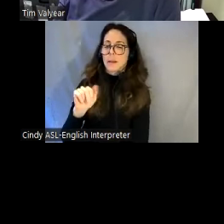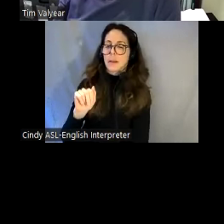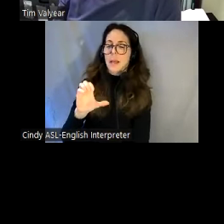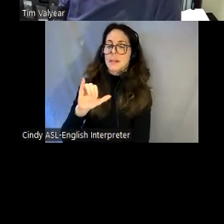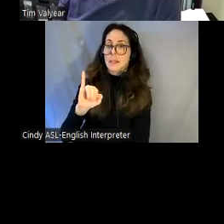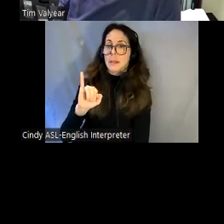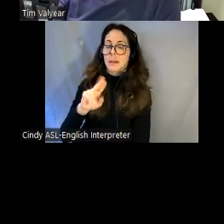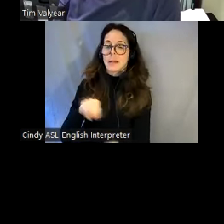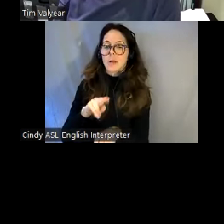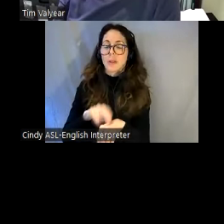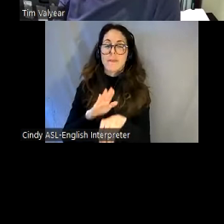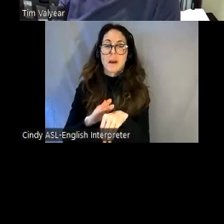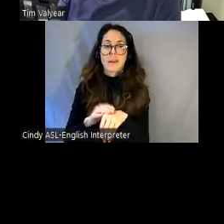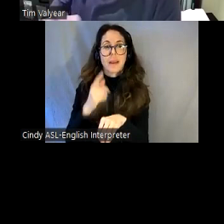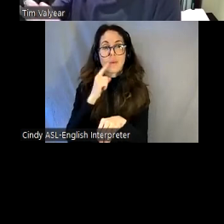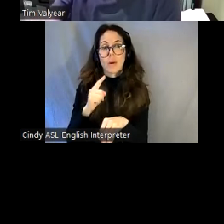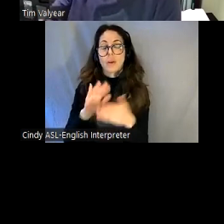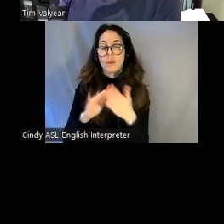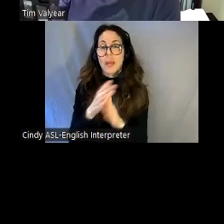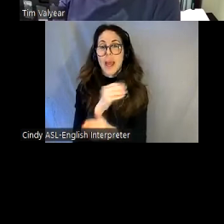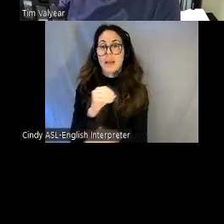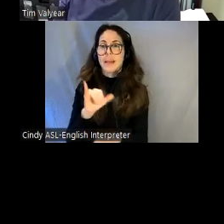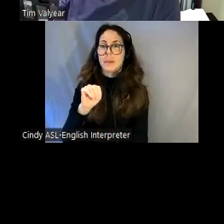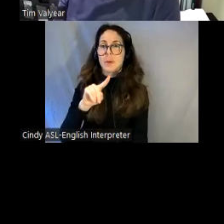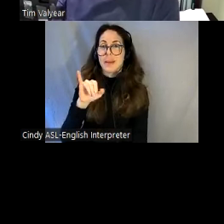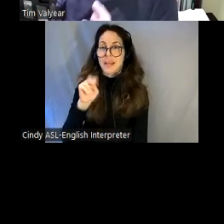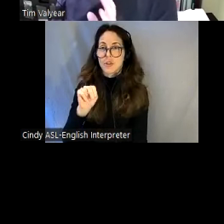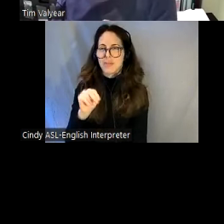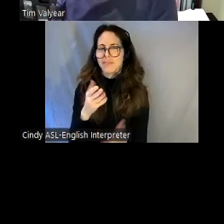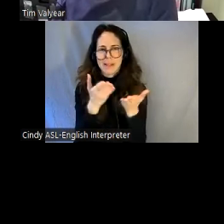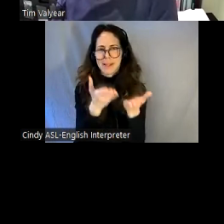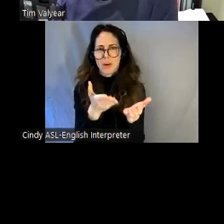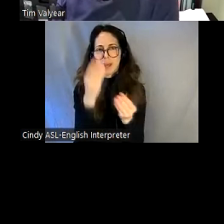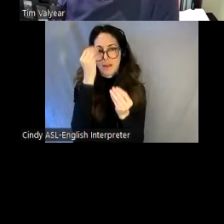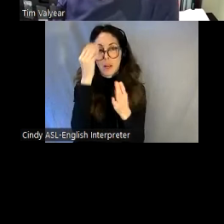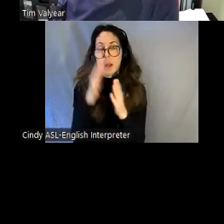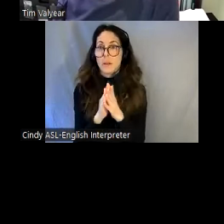COVID-19 Ontario, COVID-19 Canada, the World Health Organization. If you're concerned about vaccines, the